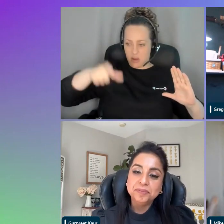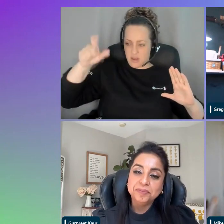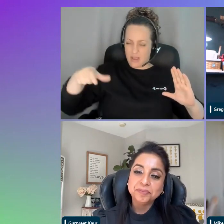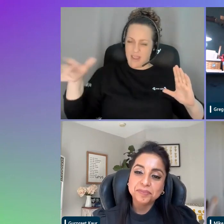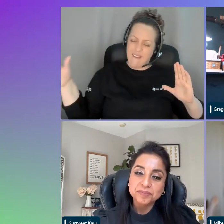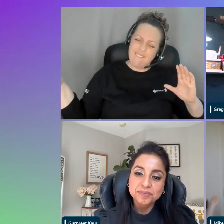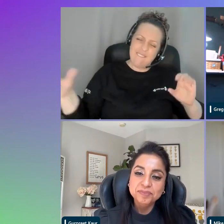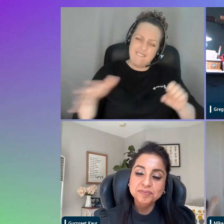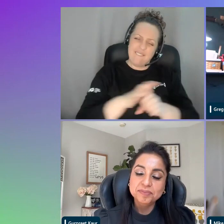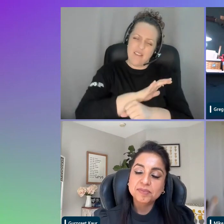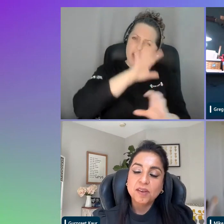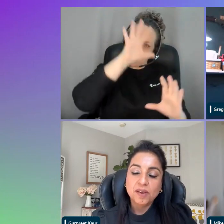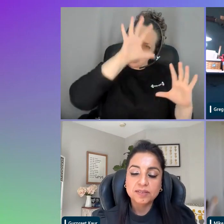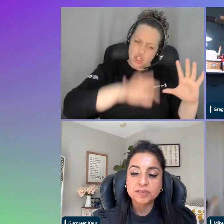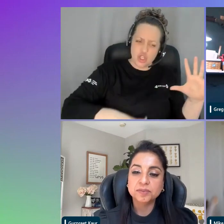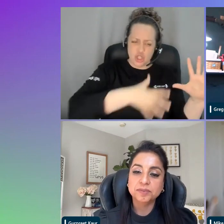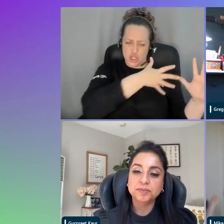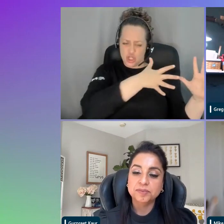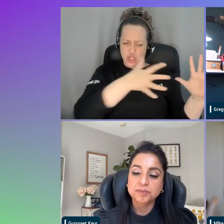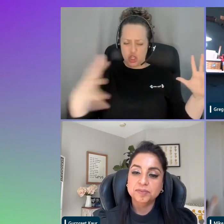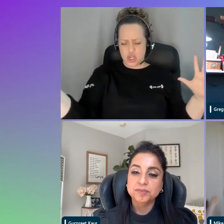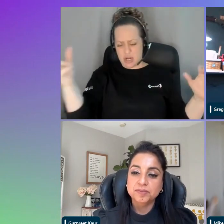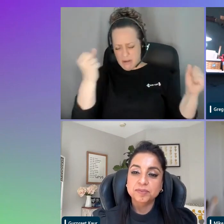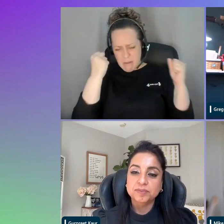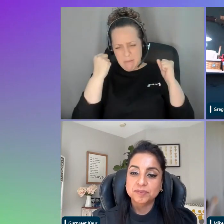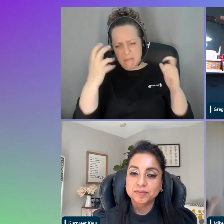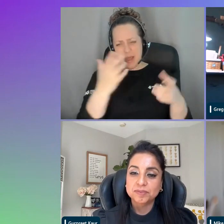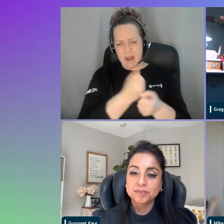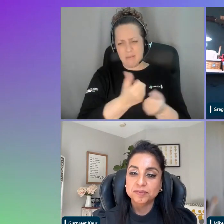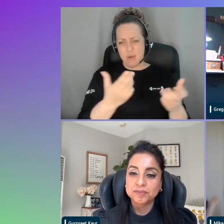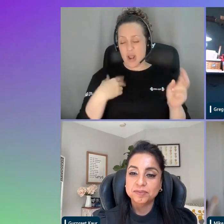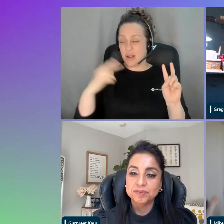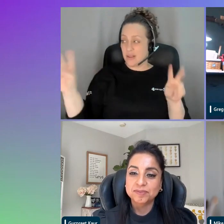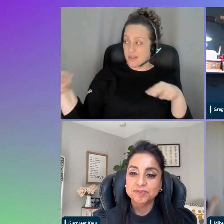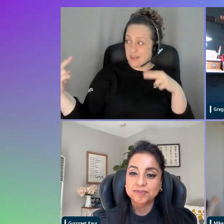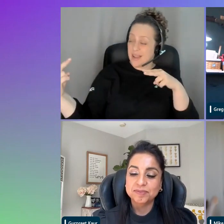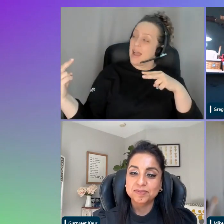products. And we looked at each other and said, how many do you